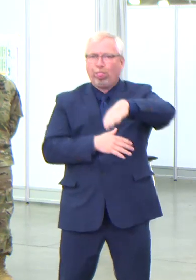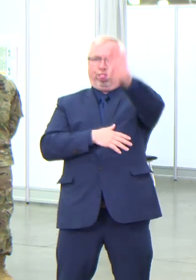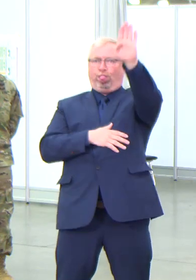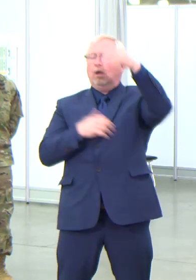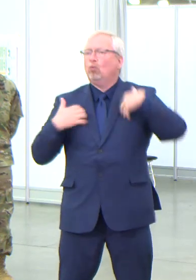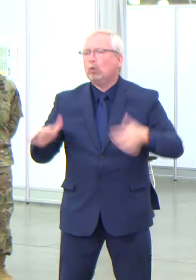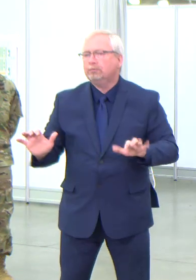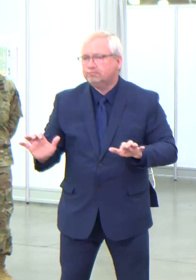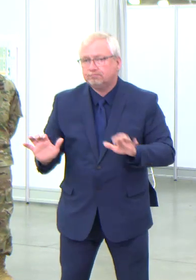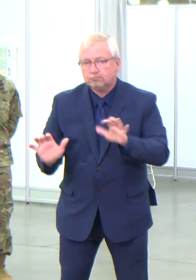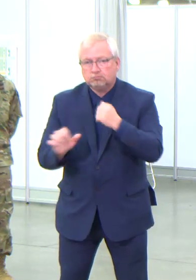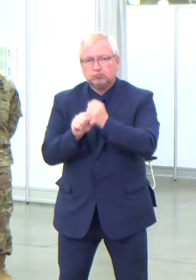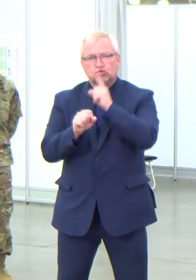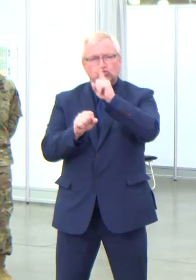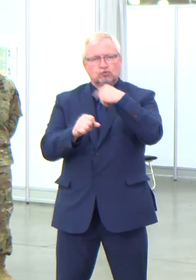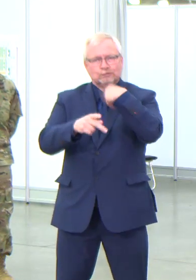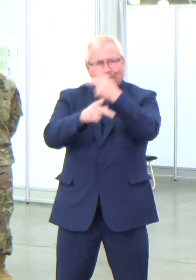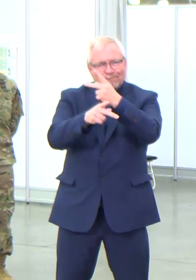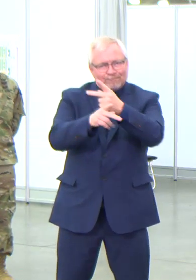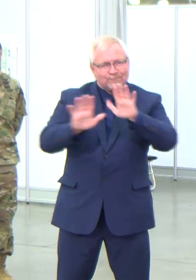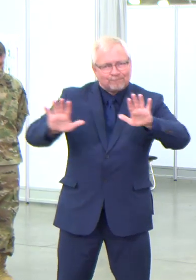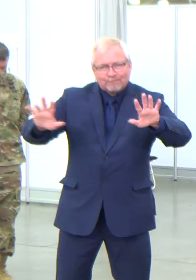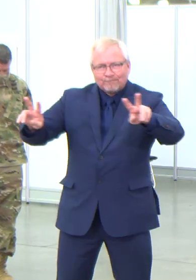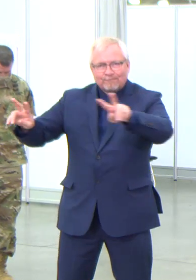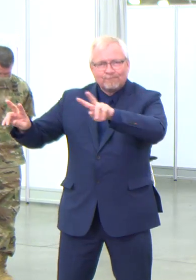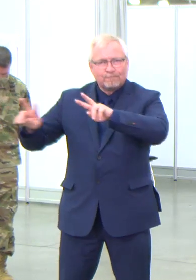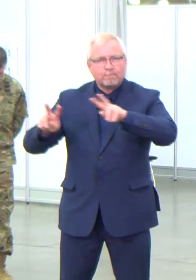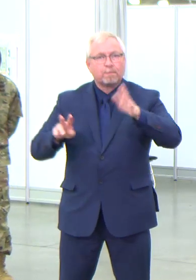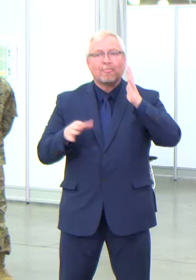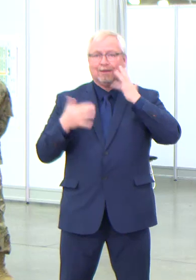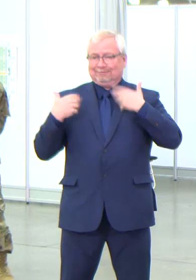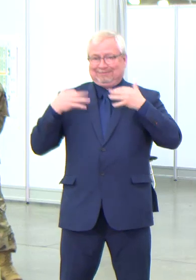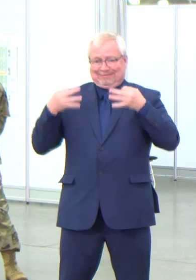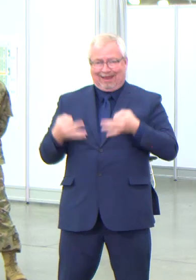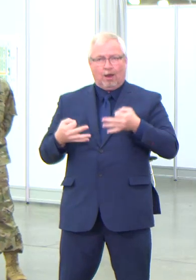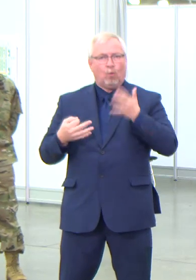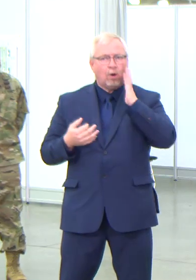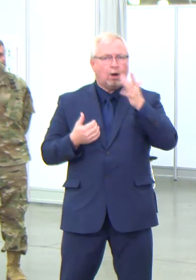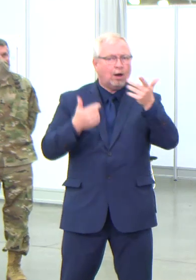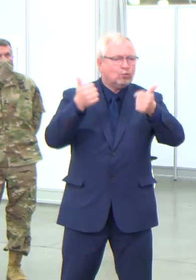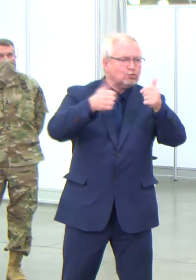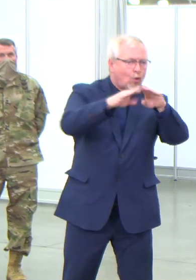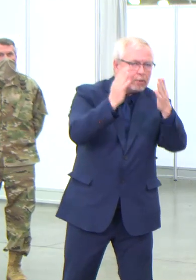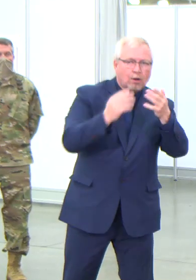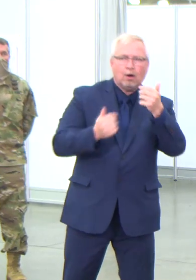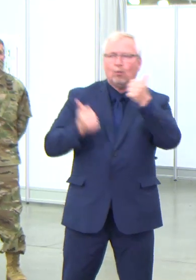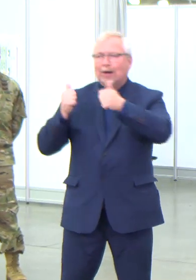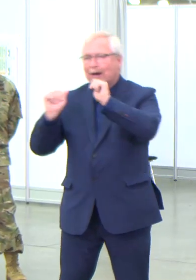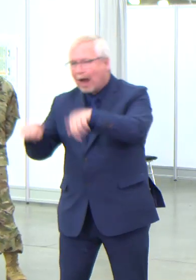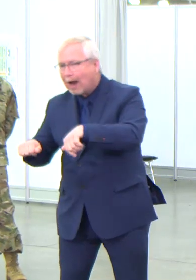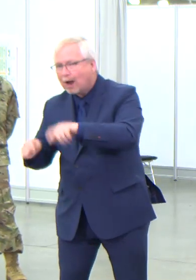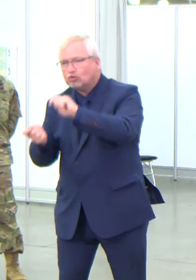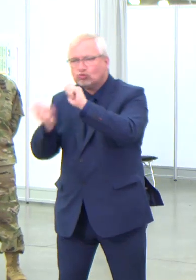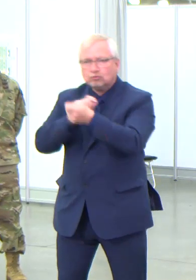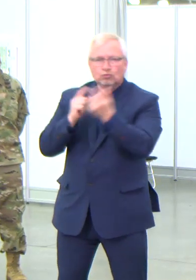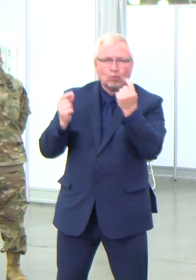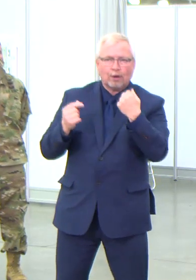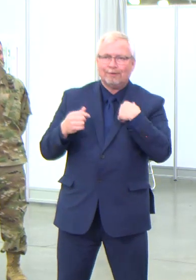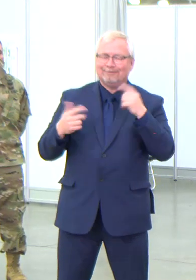go back to a big problem again, so we're going to be really cautious. The decisions on reopening and getting back are going to be even more difficult than the